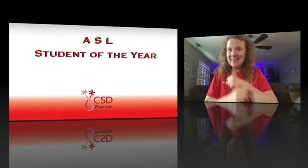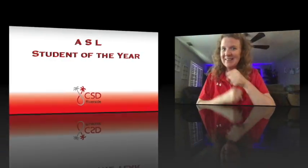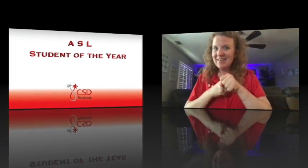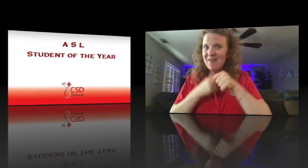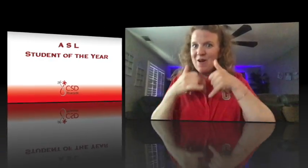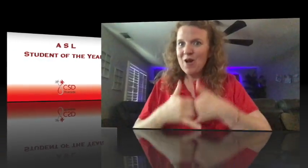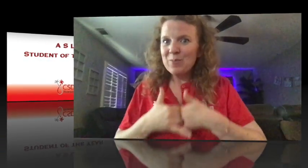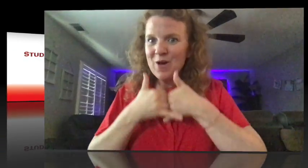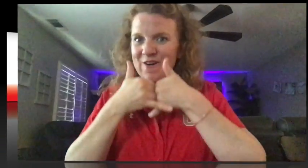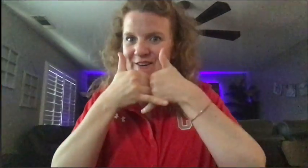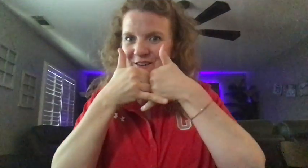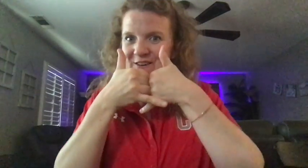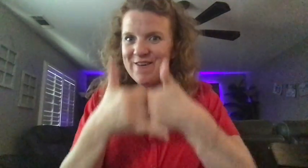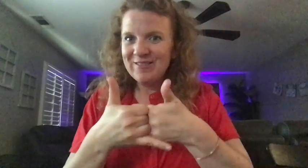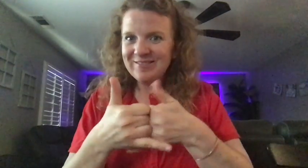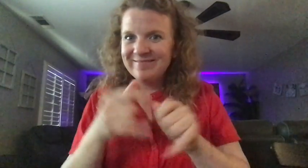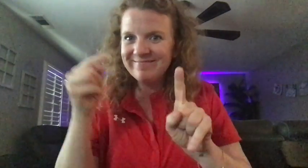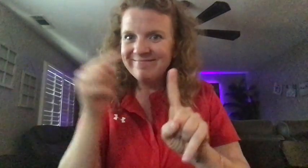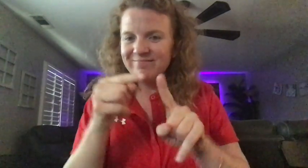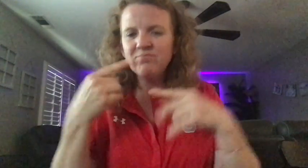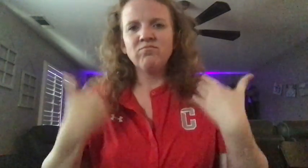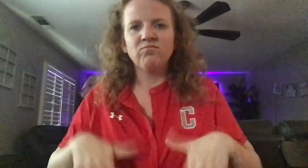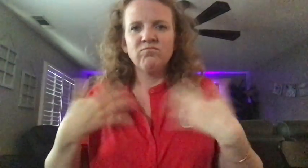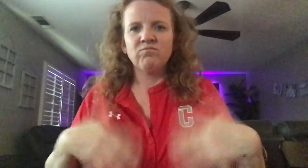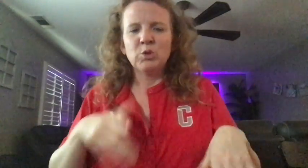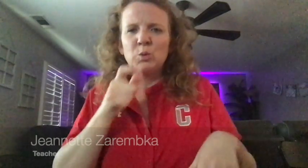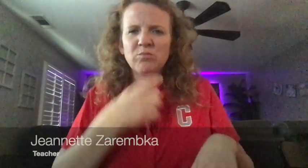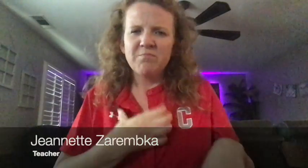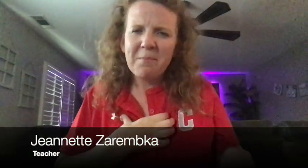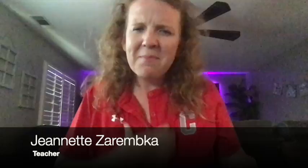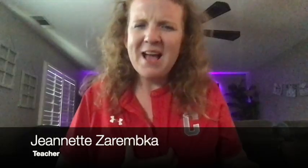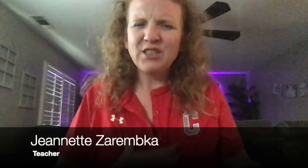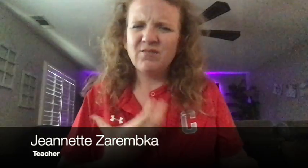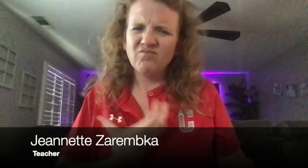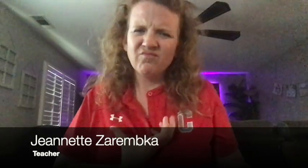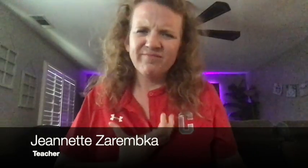This award goes to the student that demonstrates passion. They